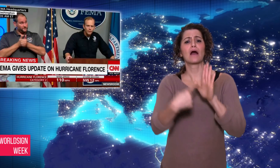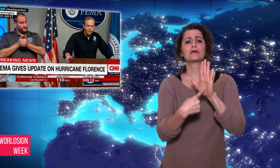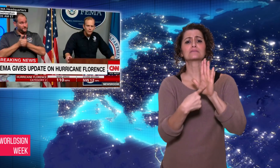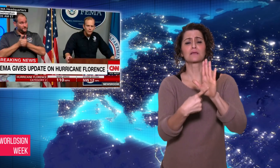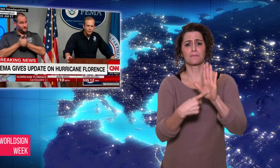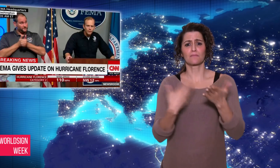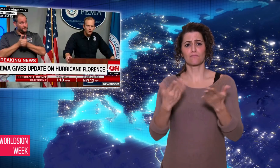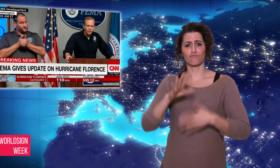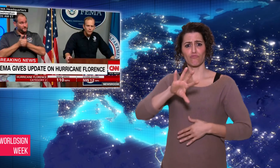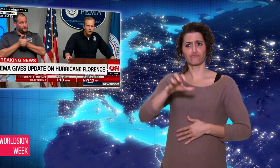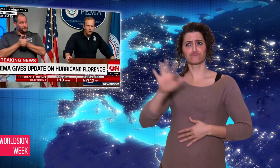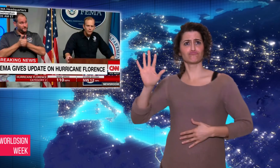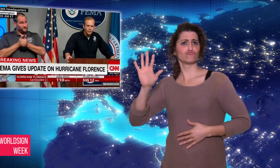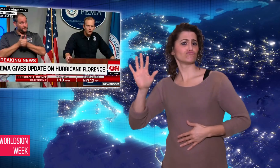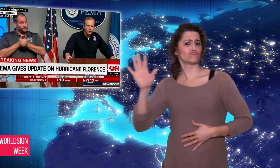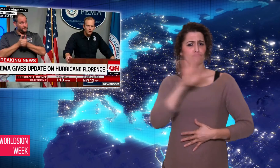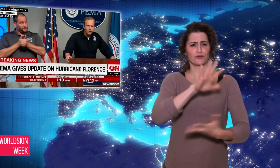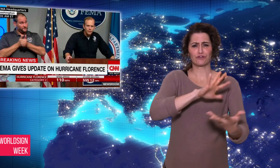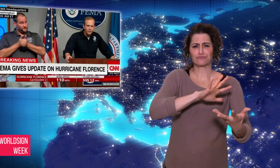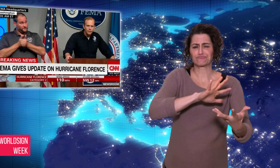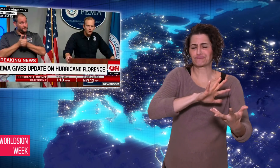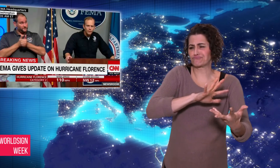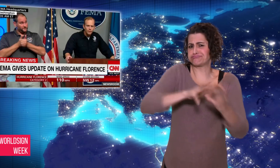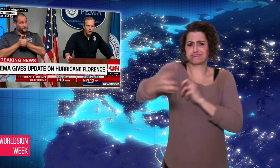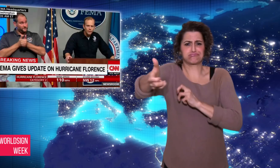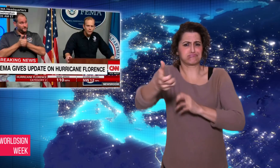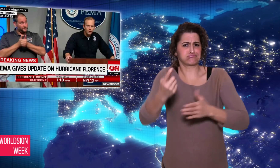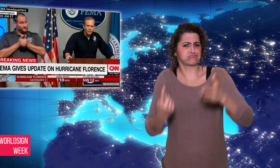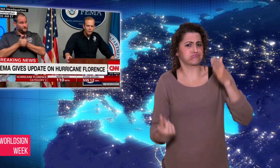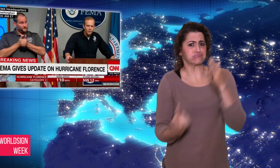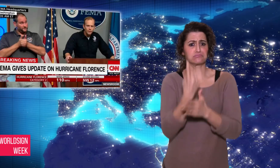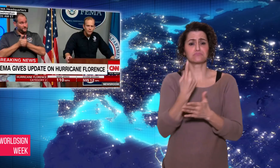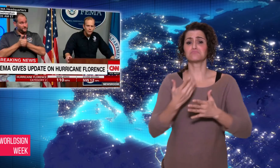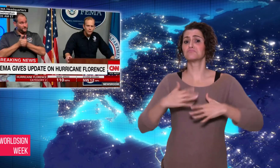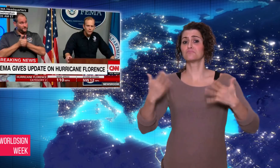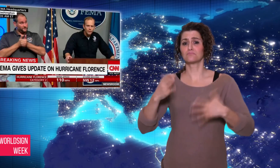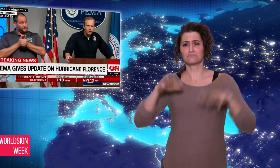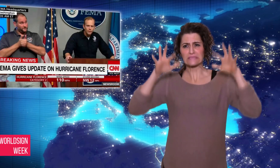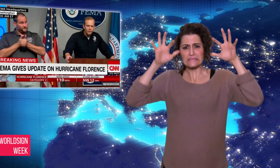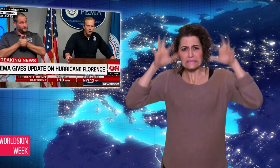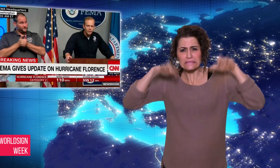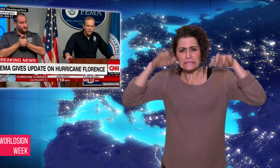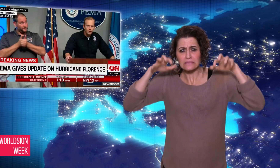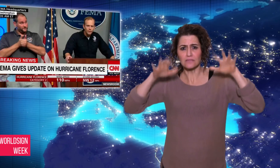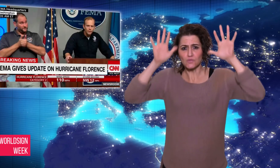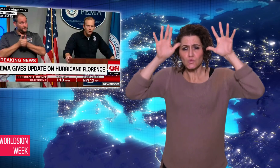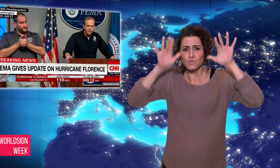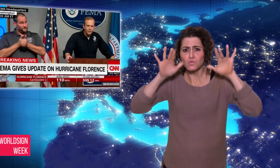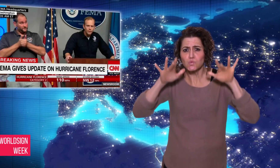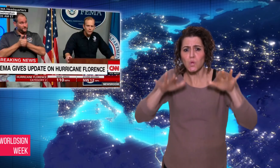access to information regarding